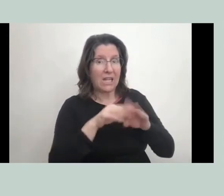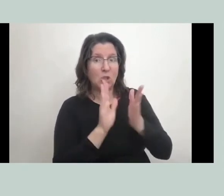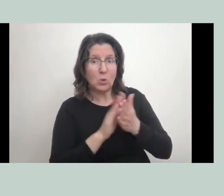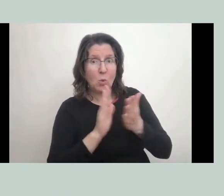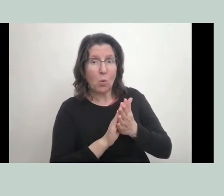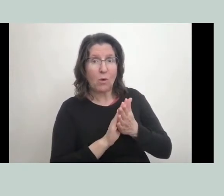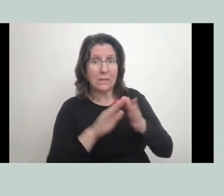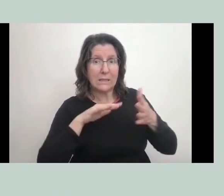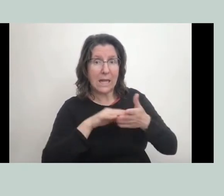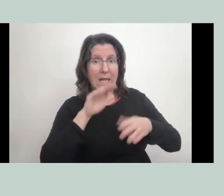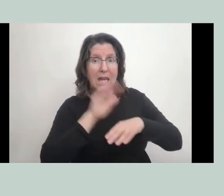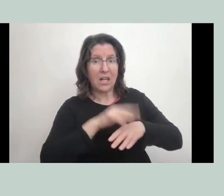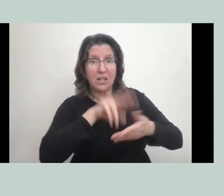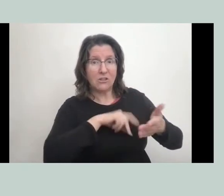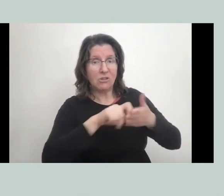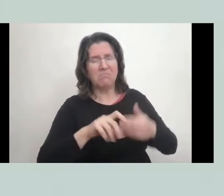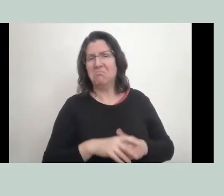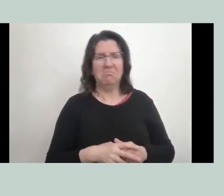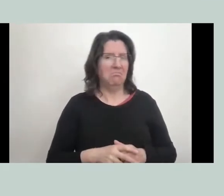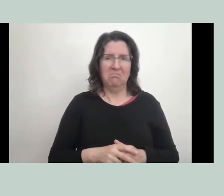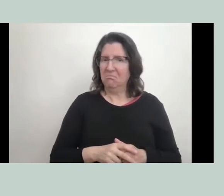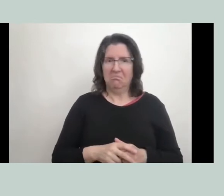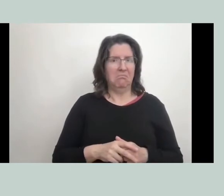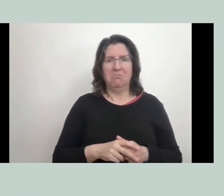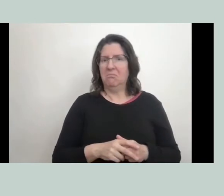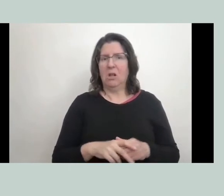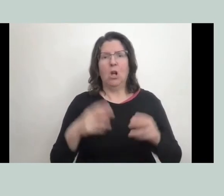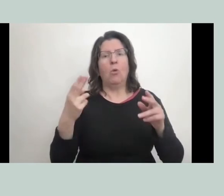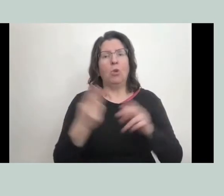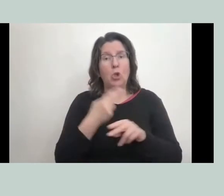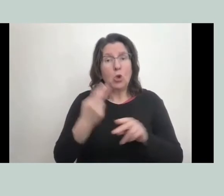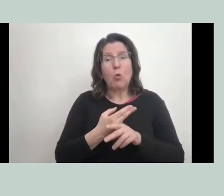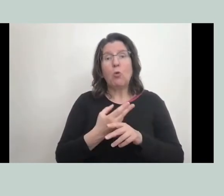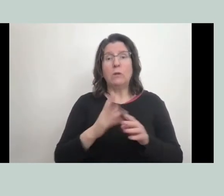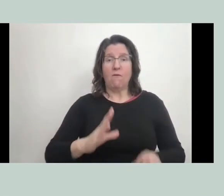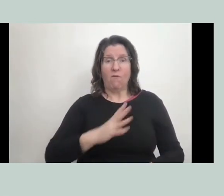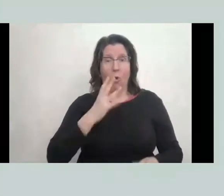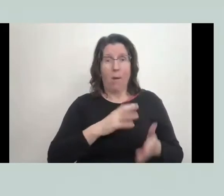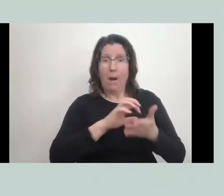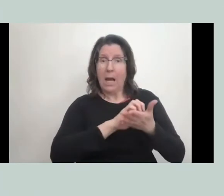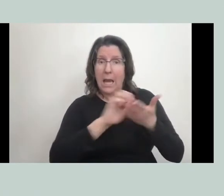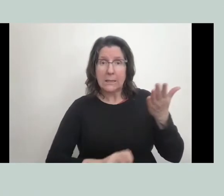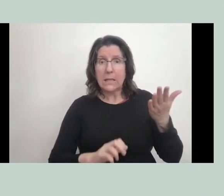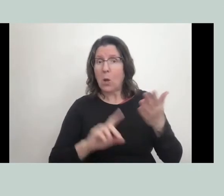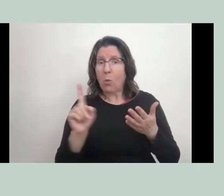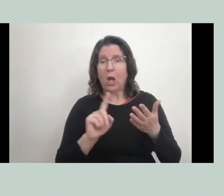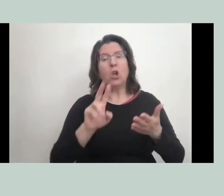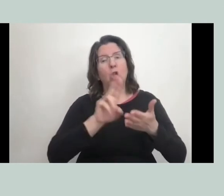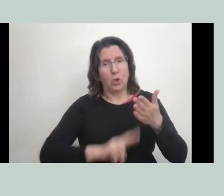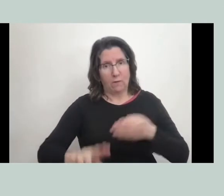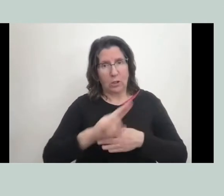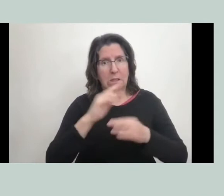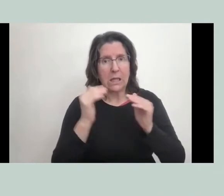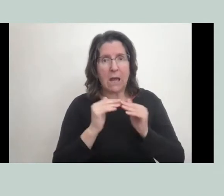Now are you going to study recipe books in school? No! But you're going to use academic resources,